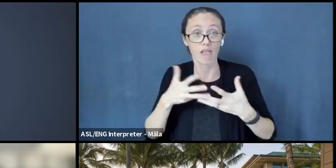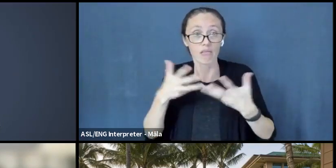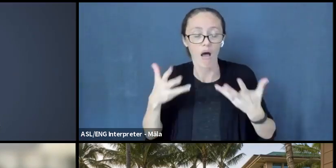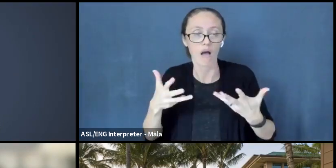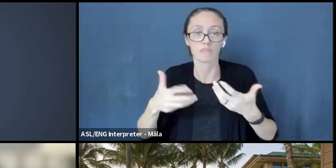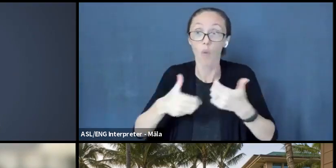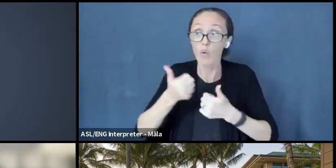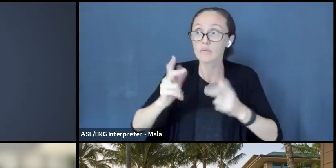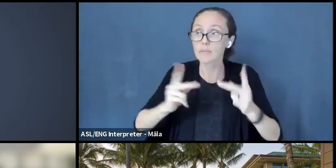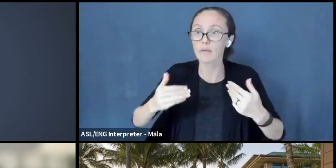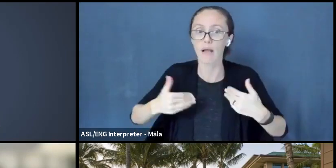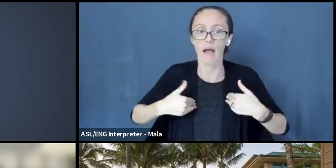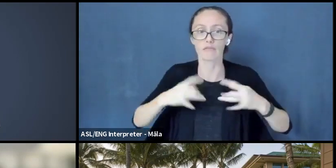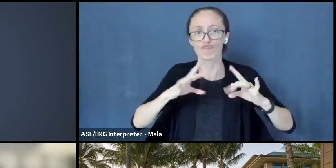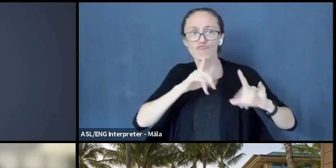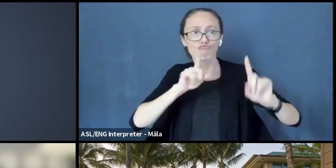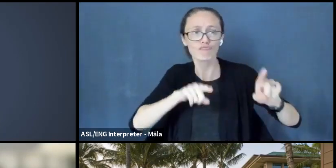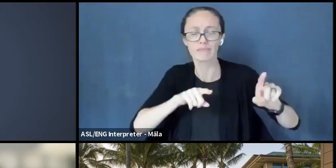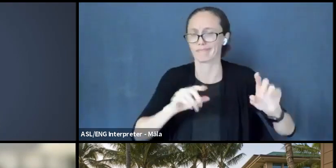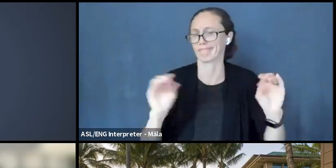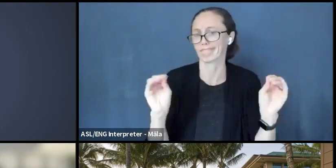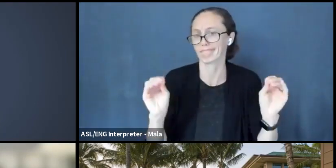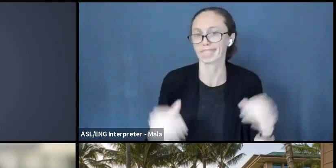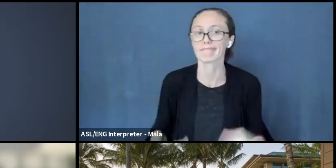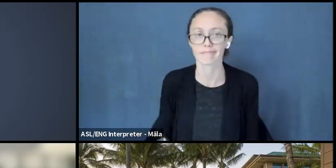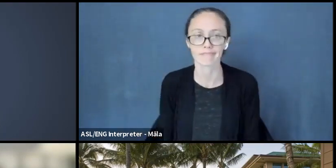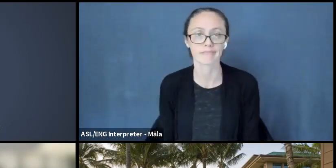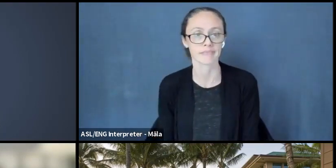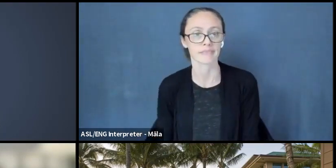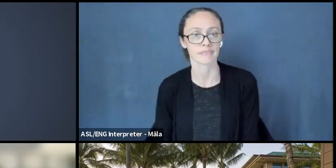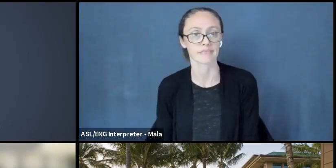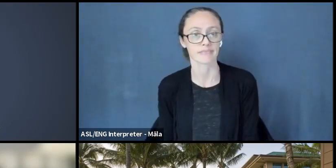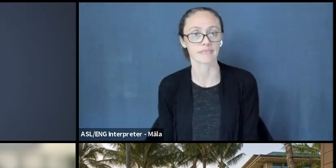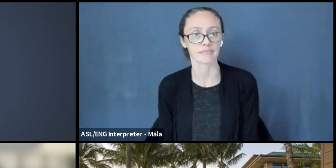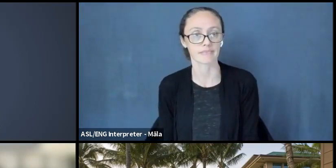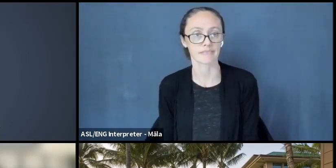of individuals who get vaccinated.